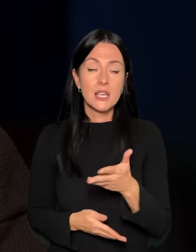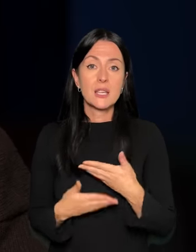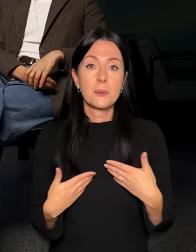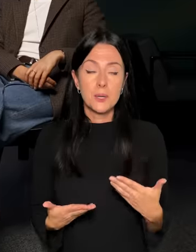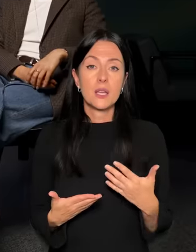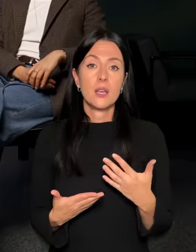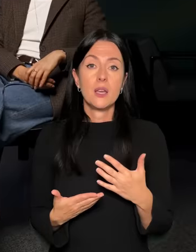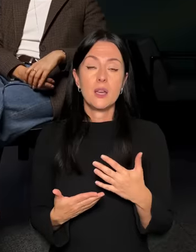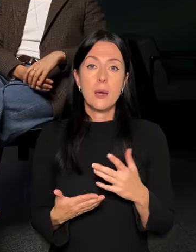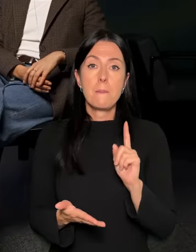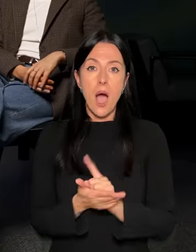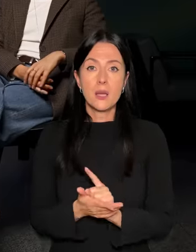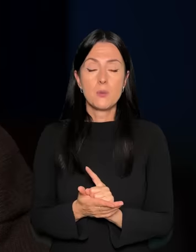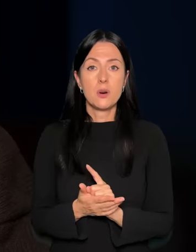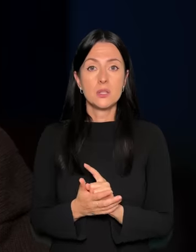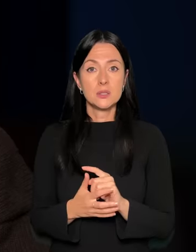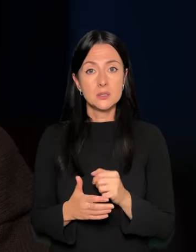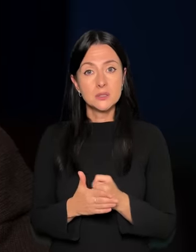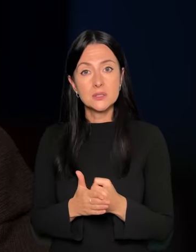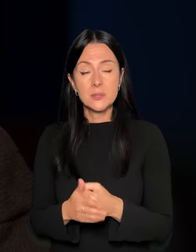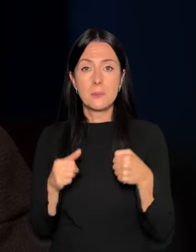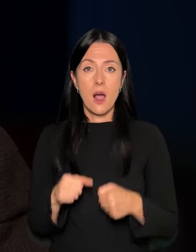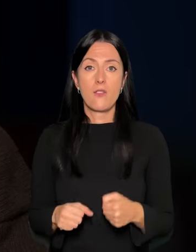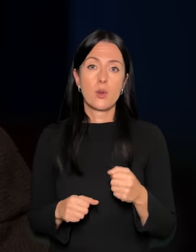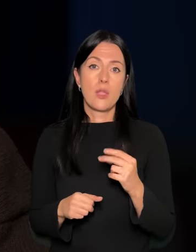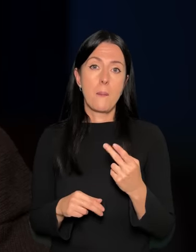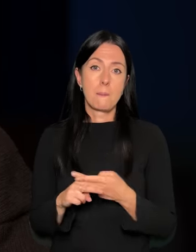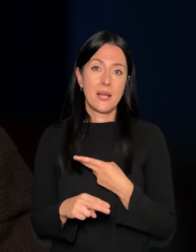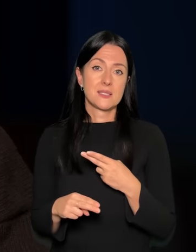we have to fight for the right to accessibility